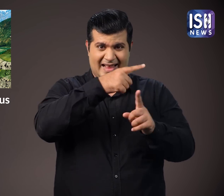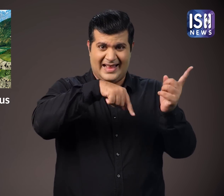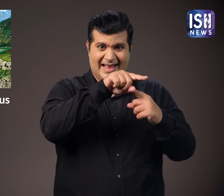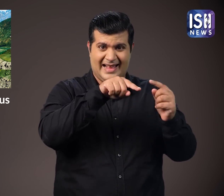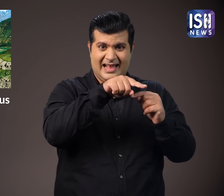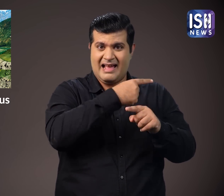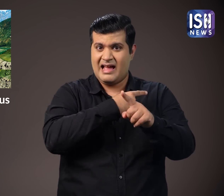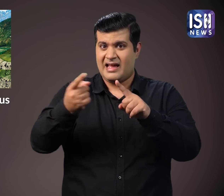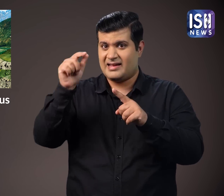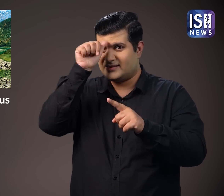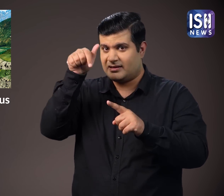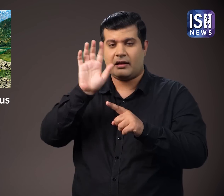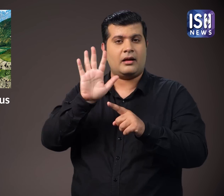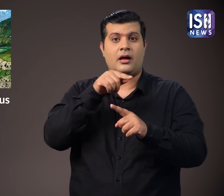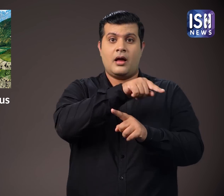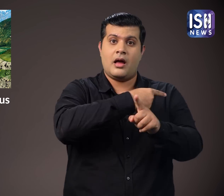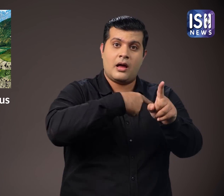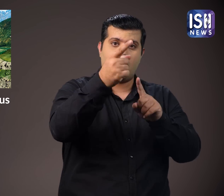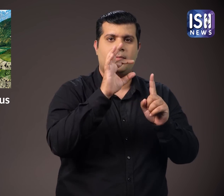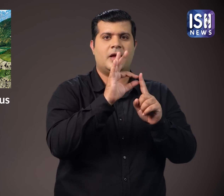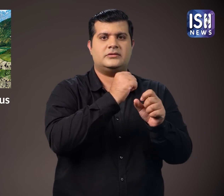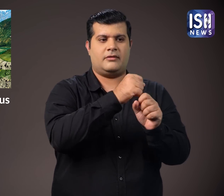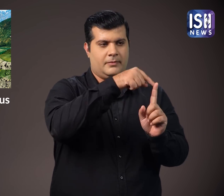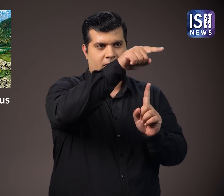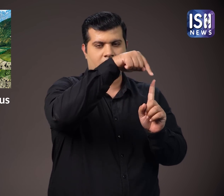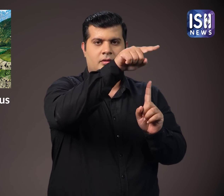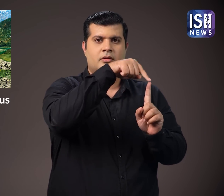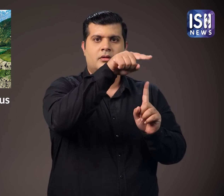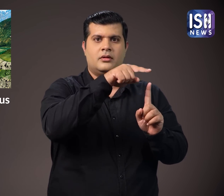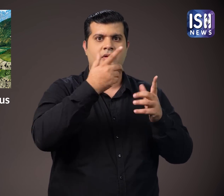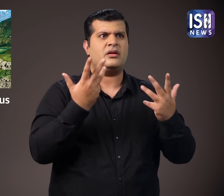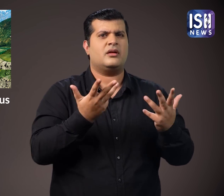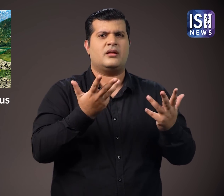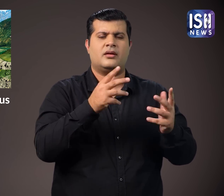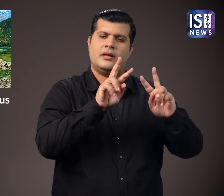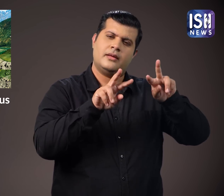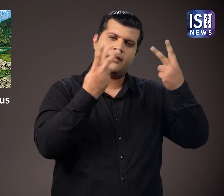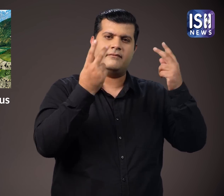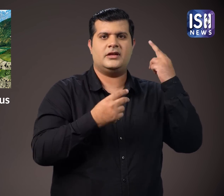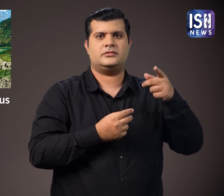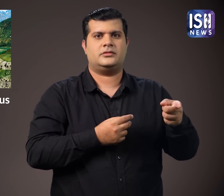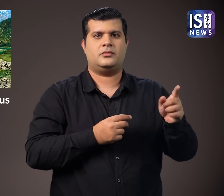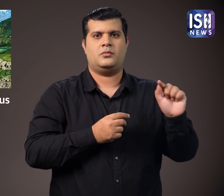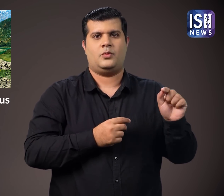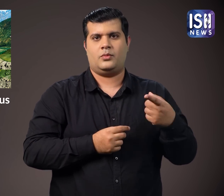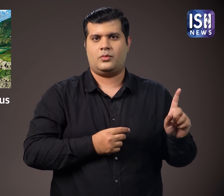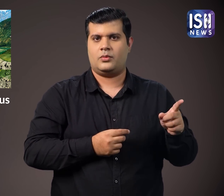We already told you in our earlier video that it was an internal issue and nothing to do with India.